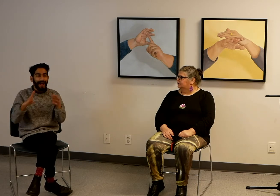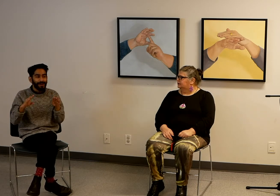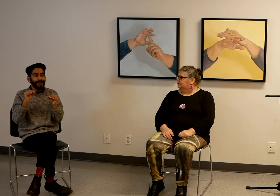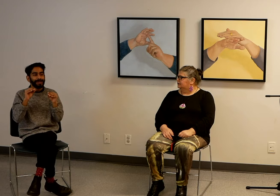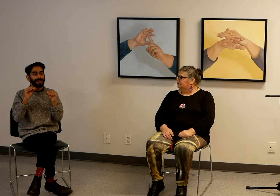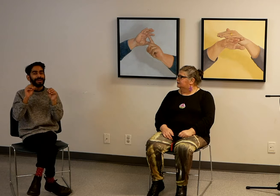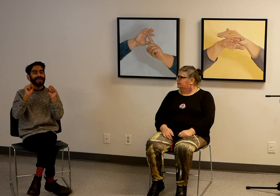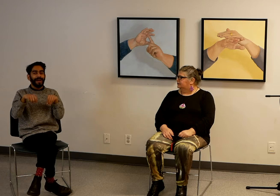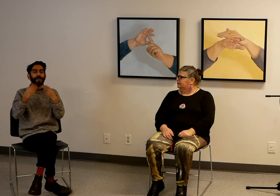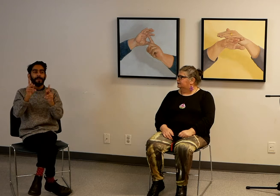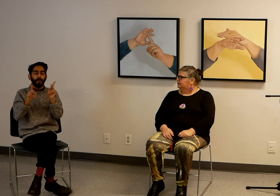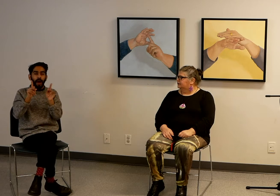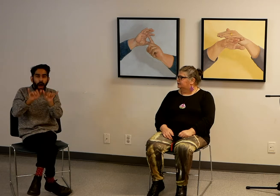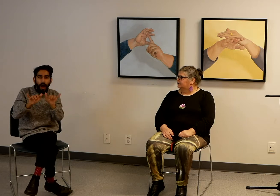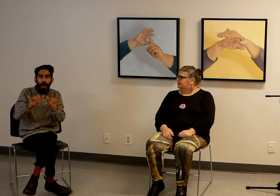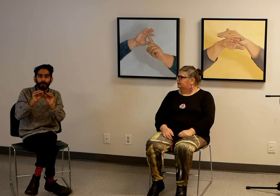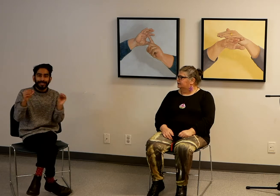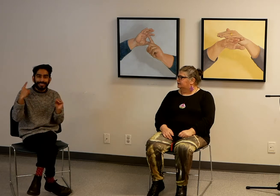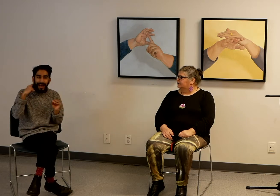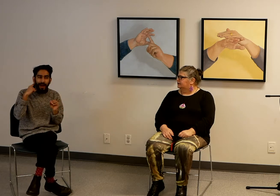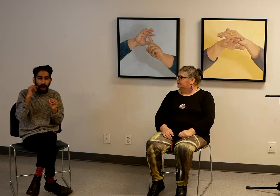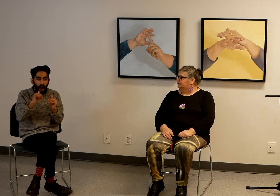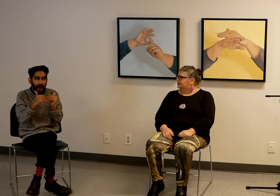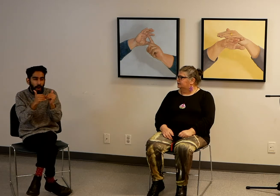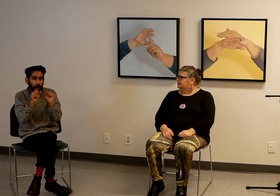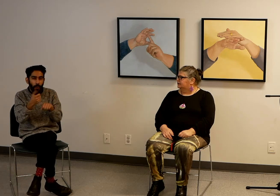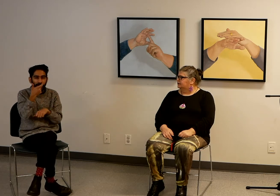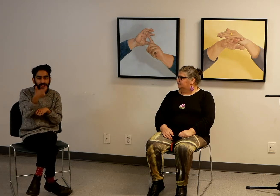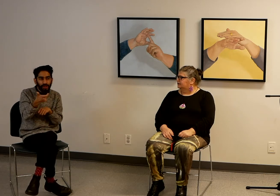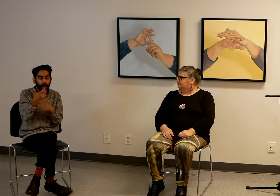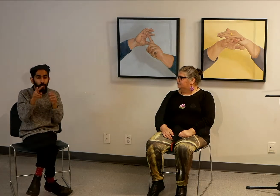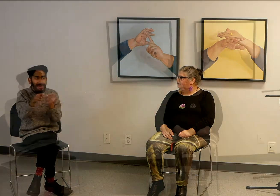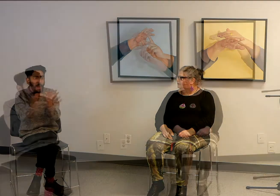it all in sign language and people were able to watch that and kind of